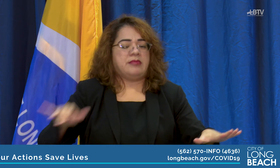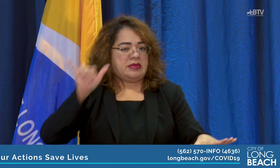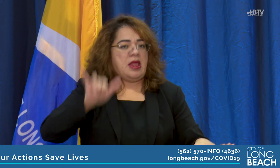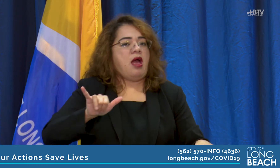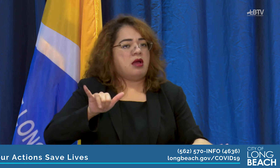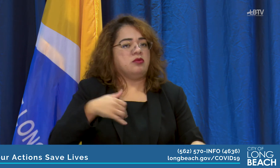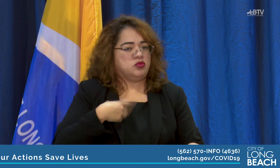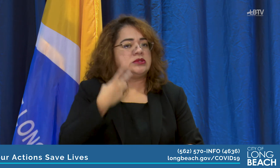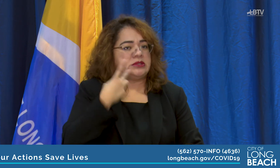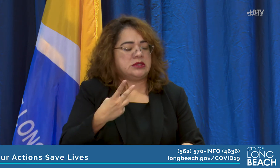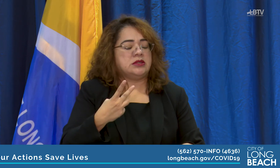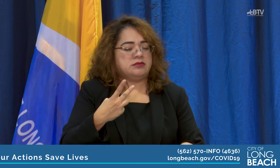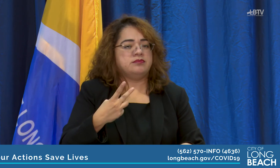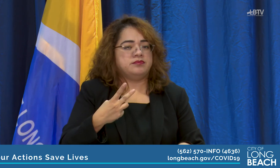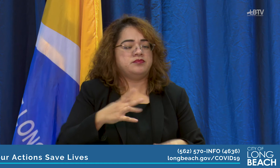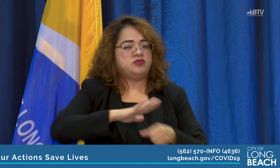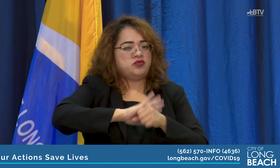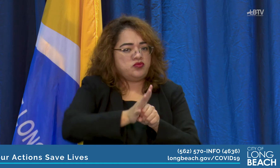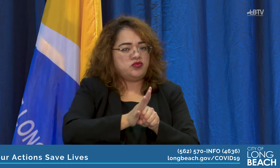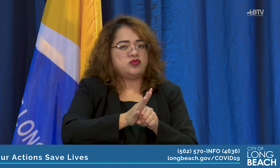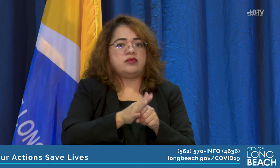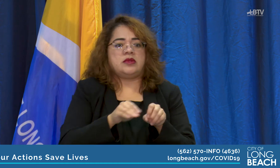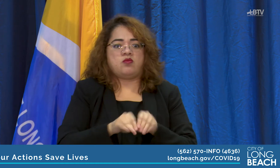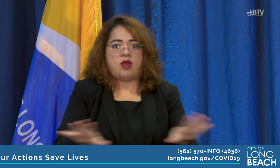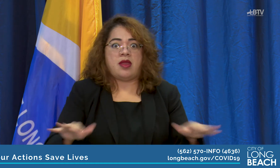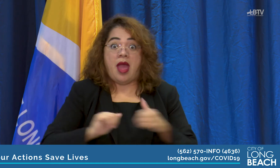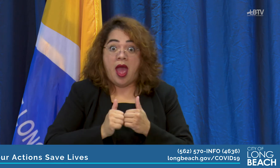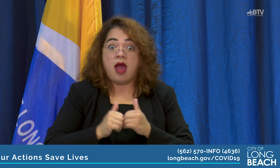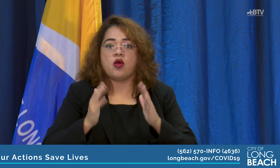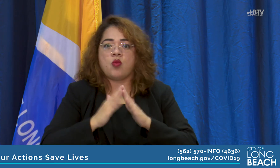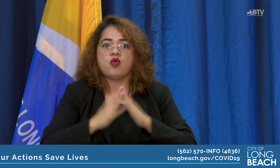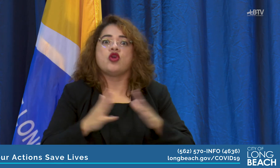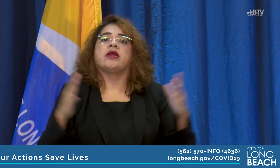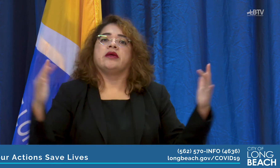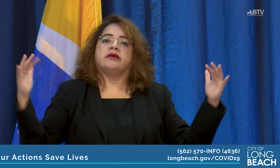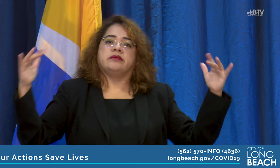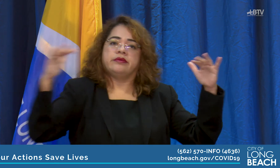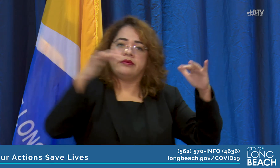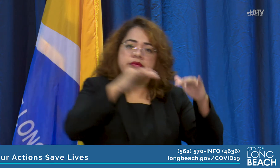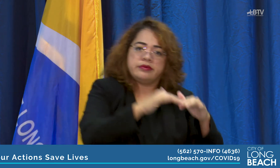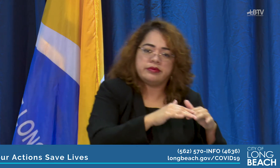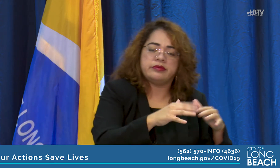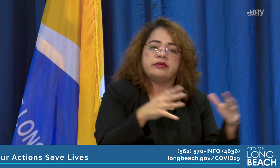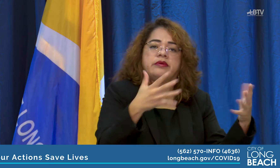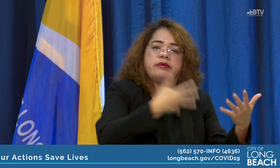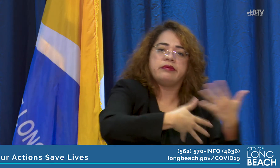you know we we are seeing people, people have been gathering more and we're seeing increases in our,